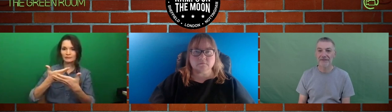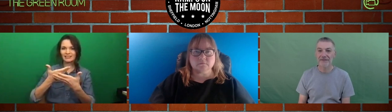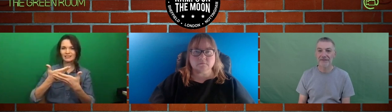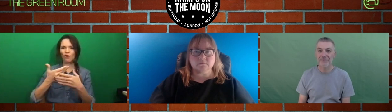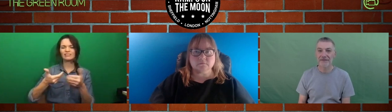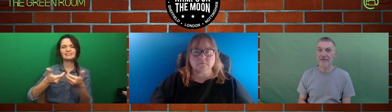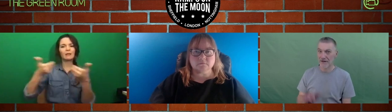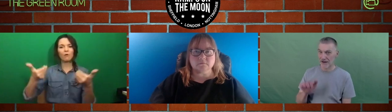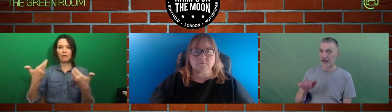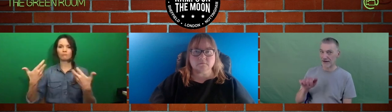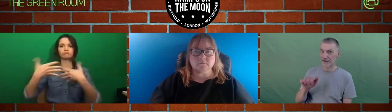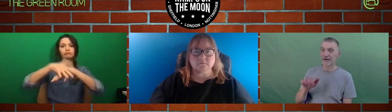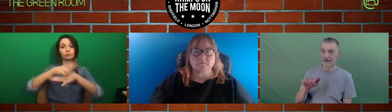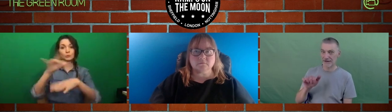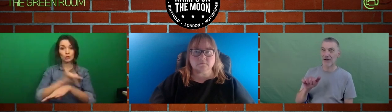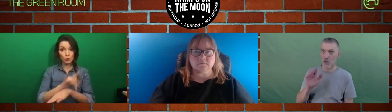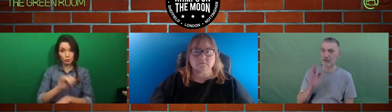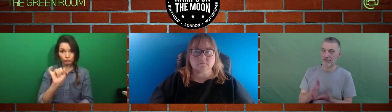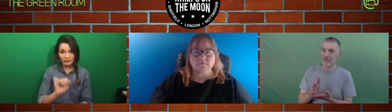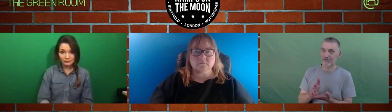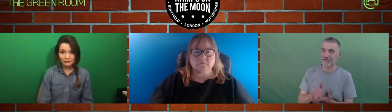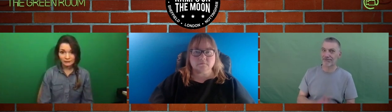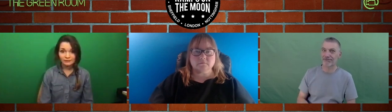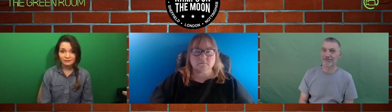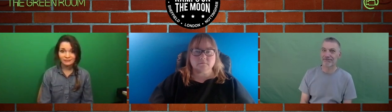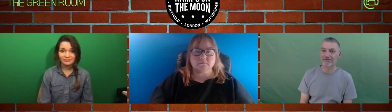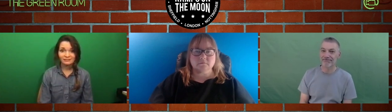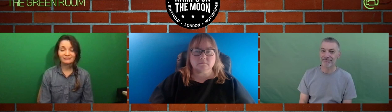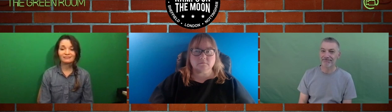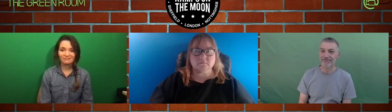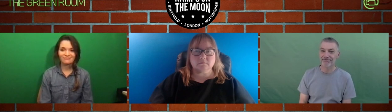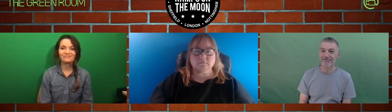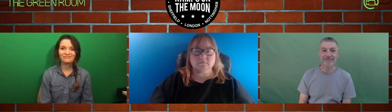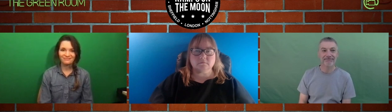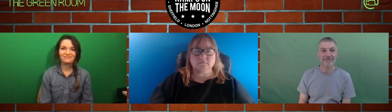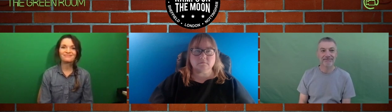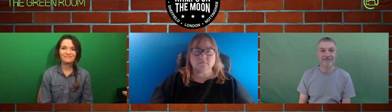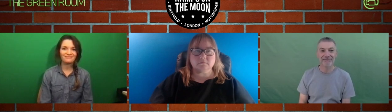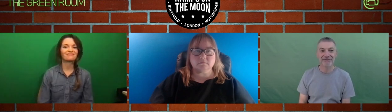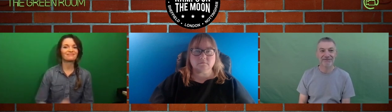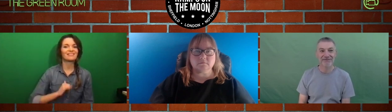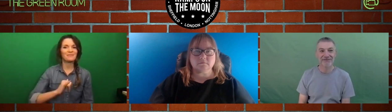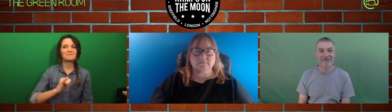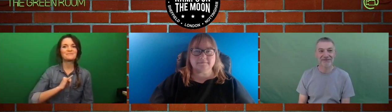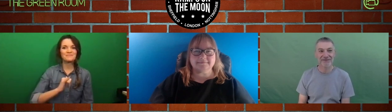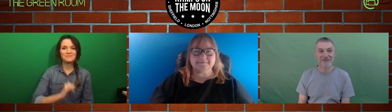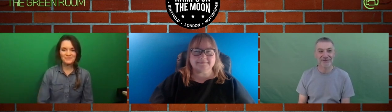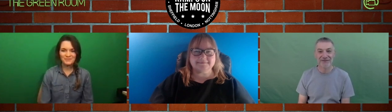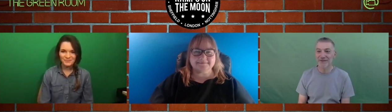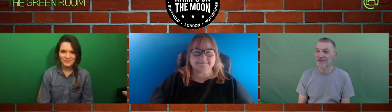Yes it was yeah. CLE: Me too. Go on Kirsty.